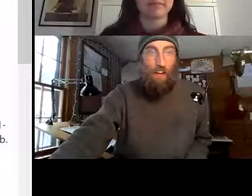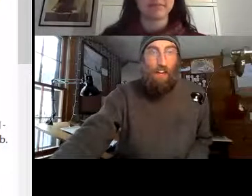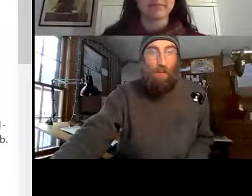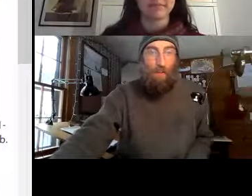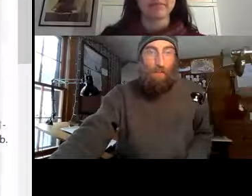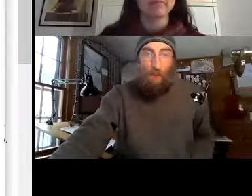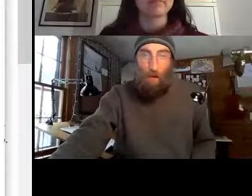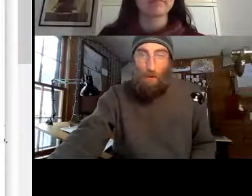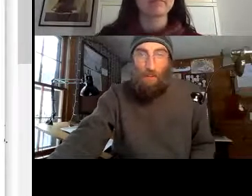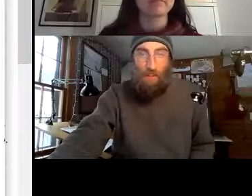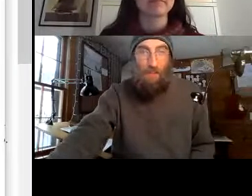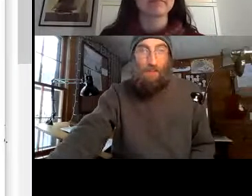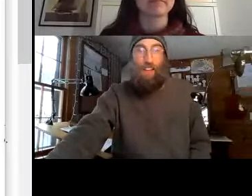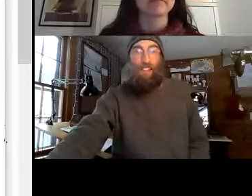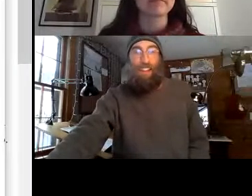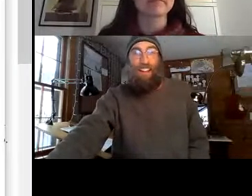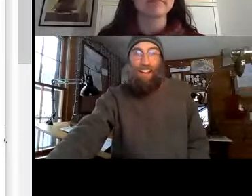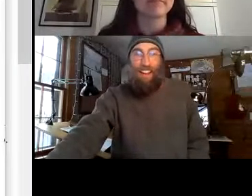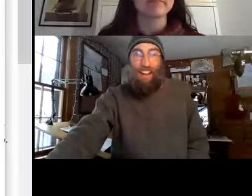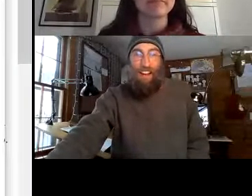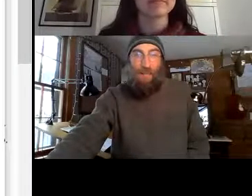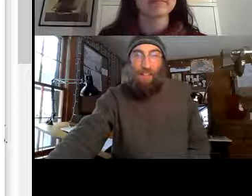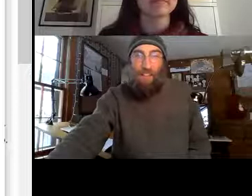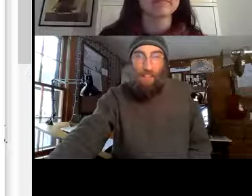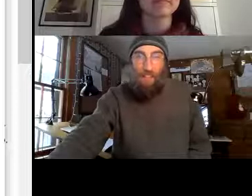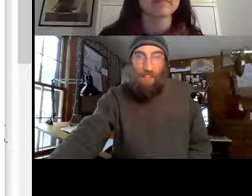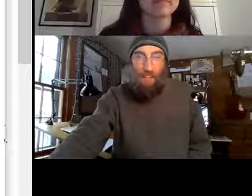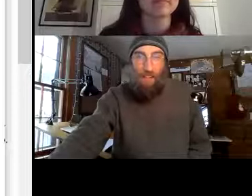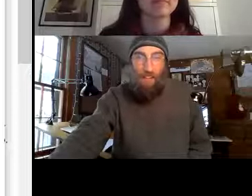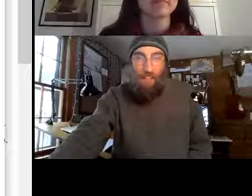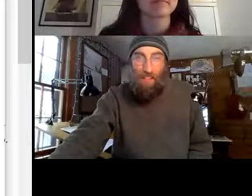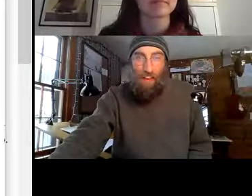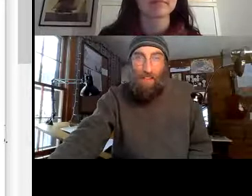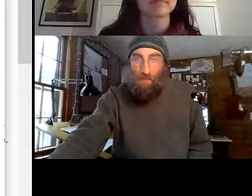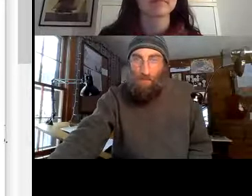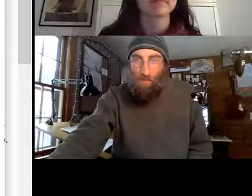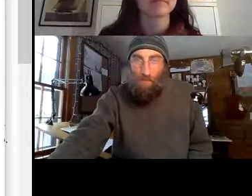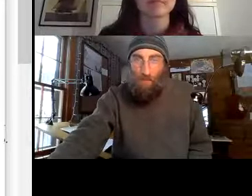I do have some artwork to do a reading. And um, at the local historical society I